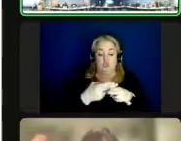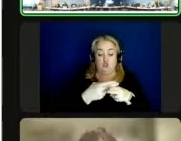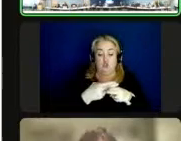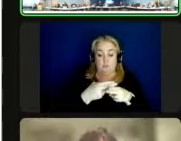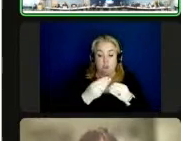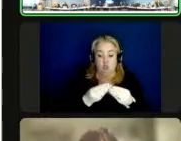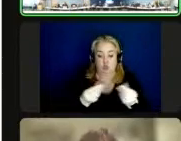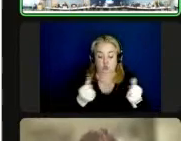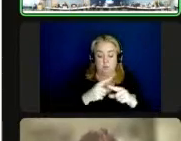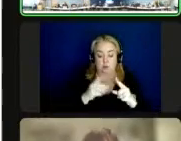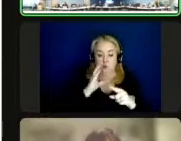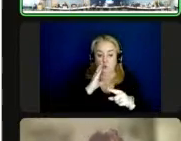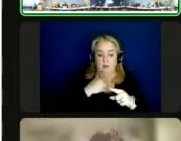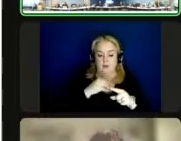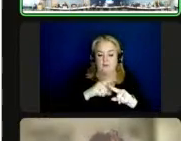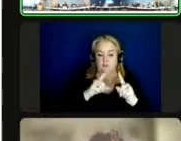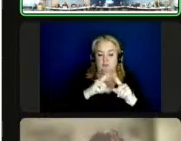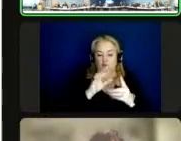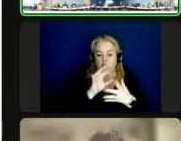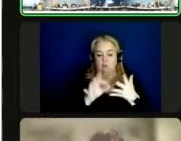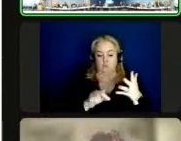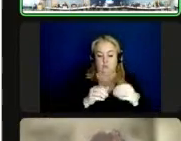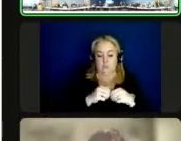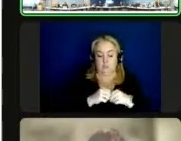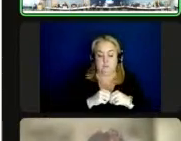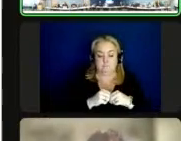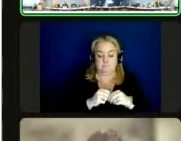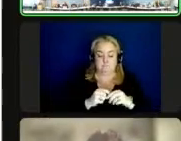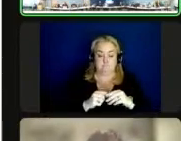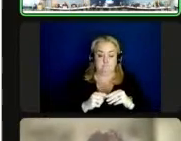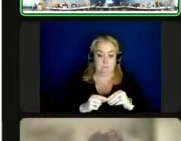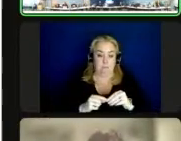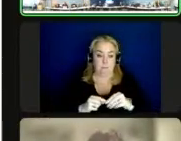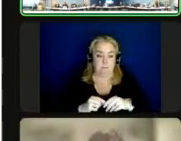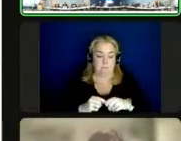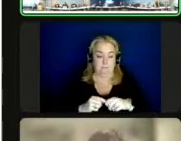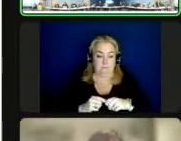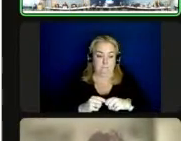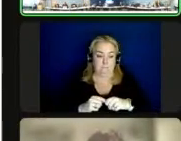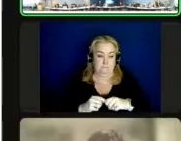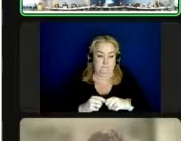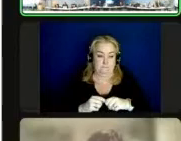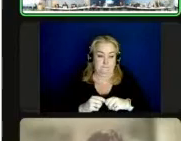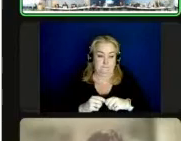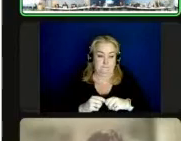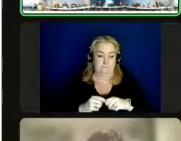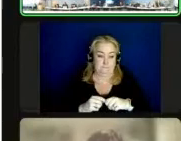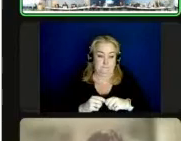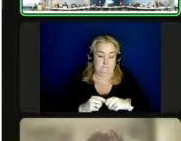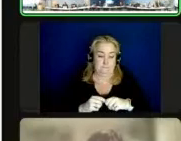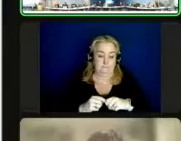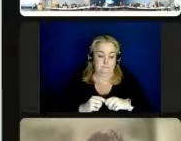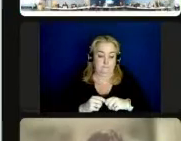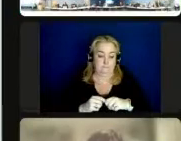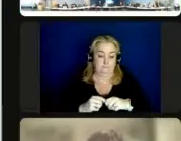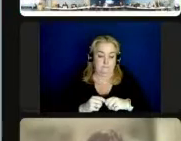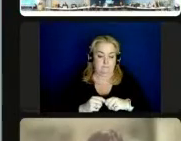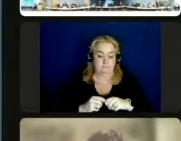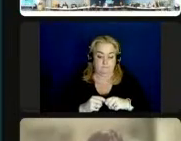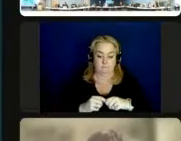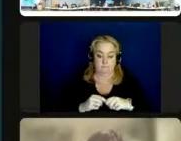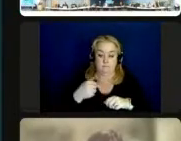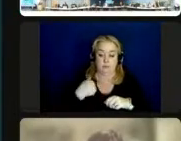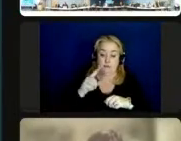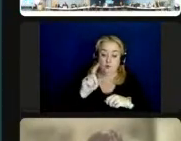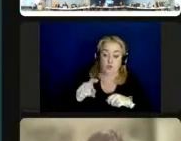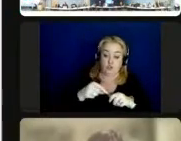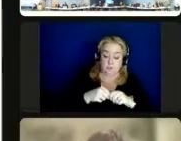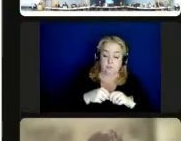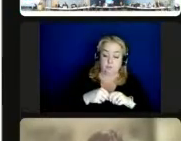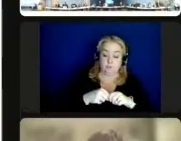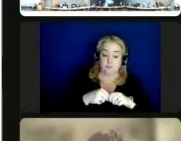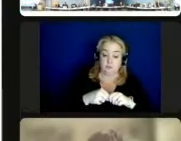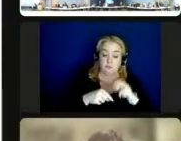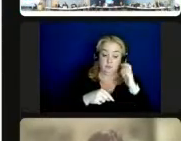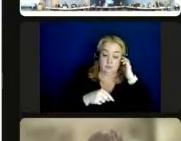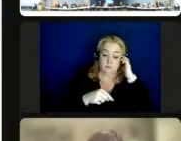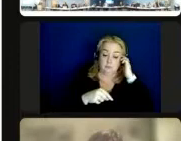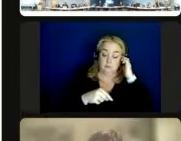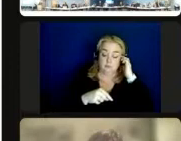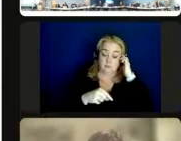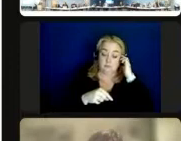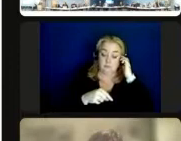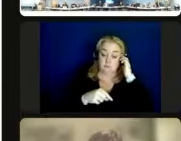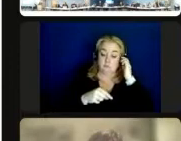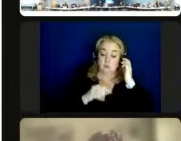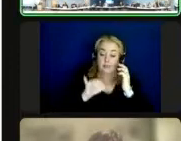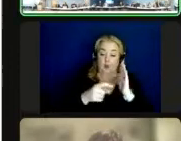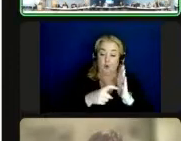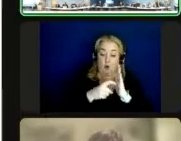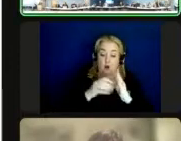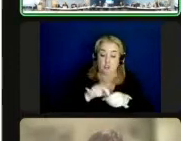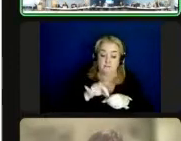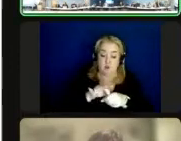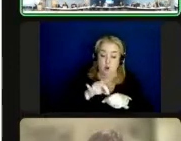USING THE GOOD IN TERMS USUALLY